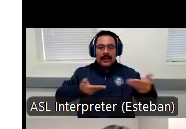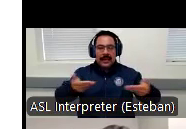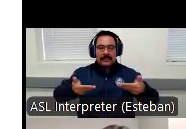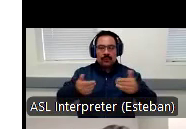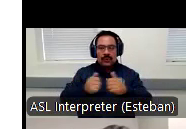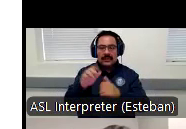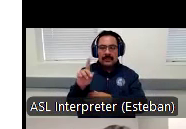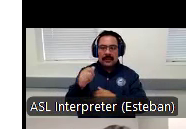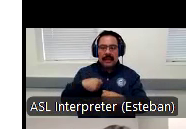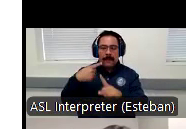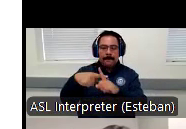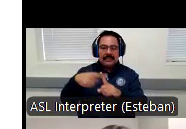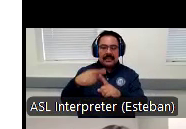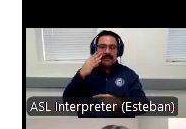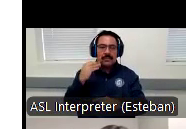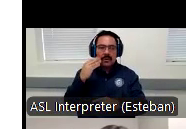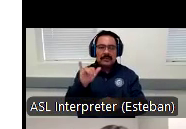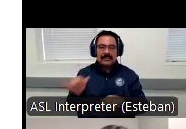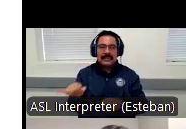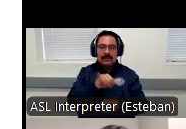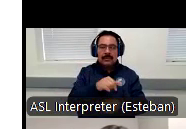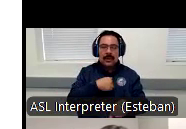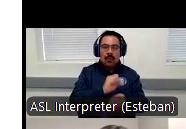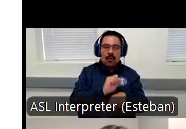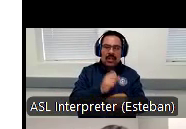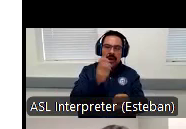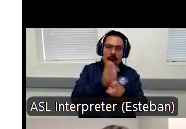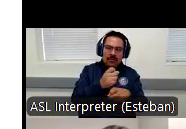a positive experience. Just as we have been working hard to make sure that the convention